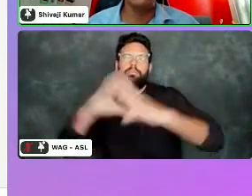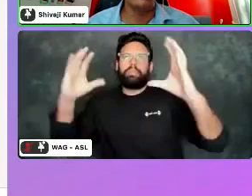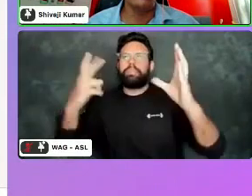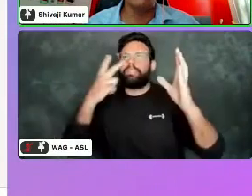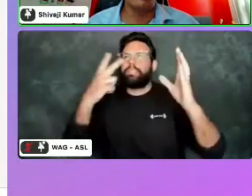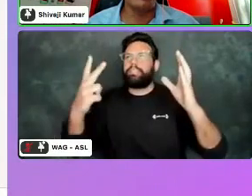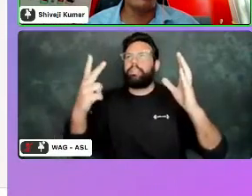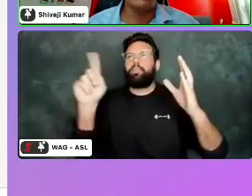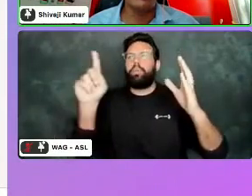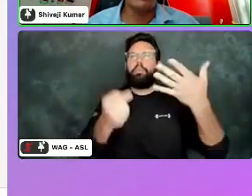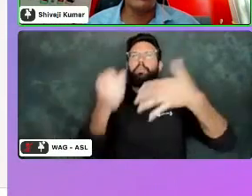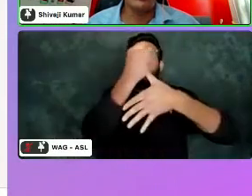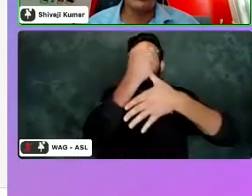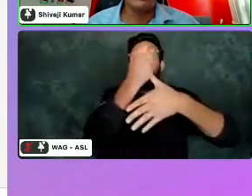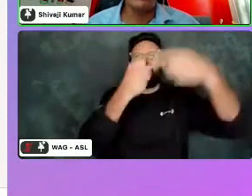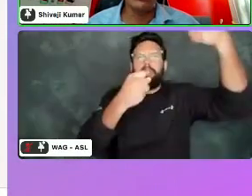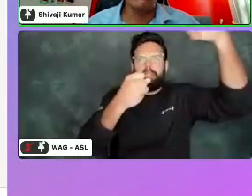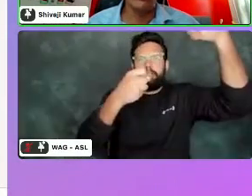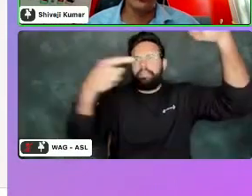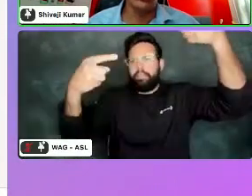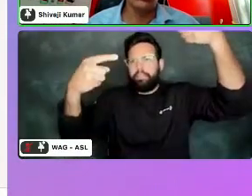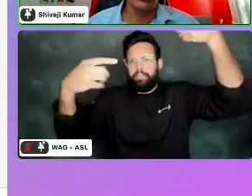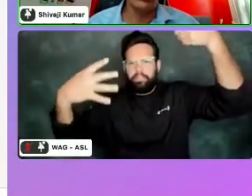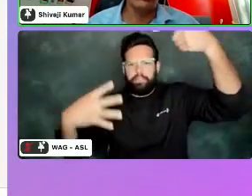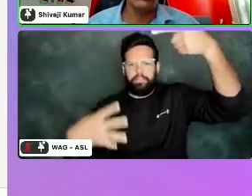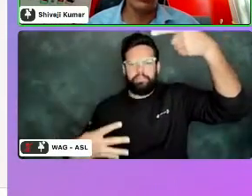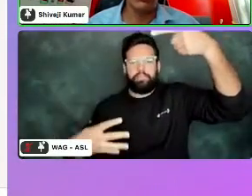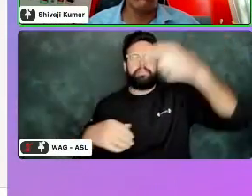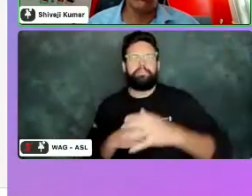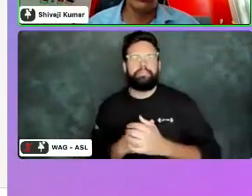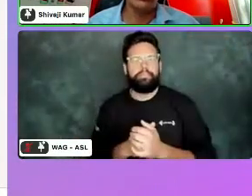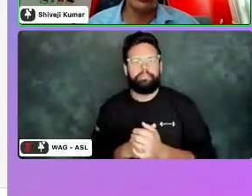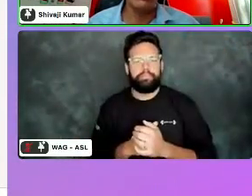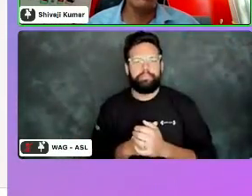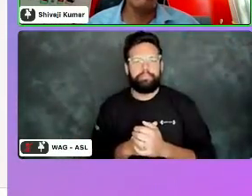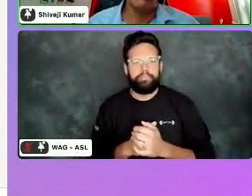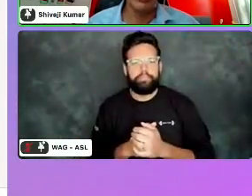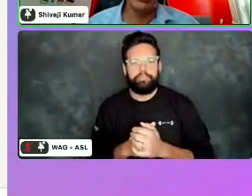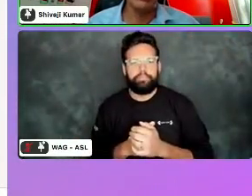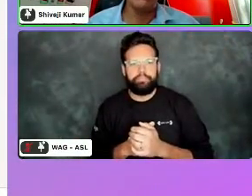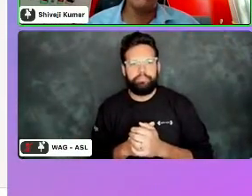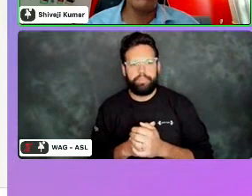So it's important. And there are four issues on this Vaultwise Bank.